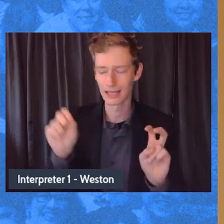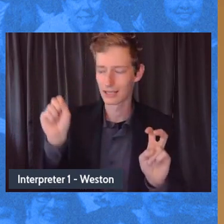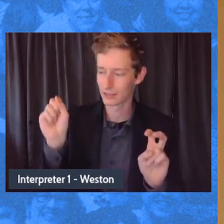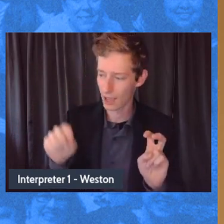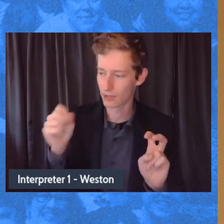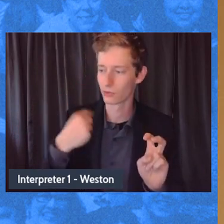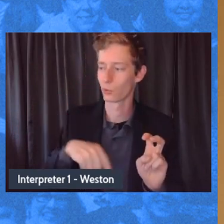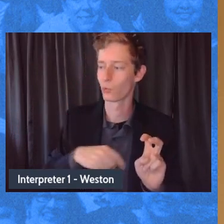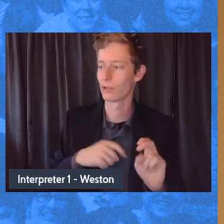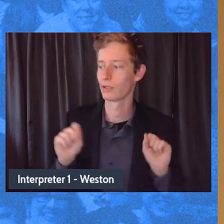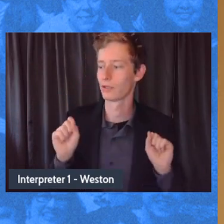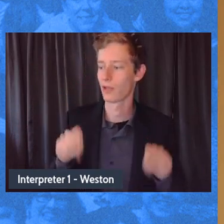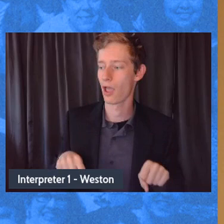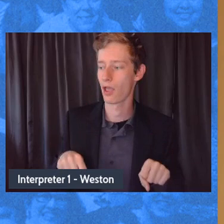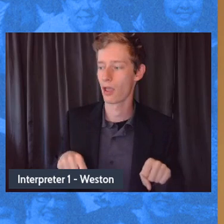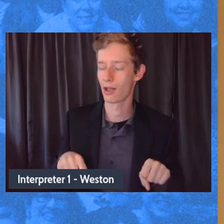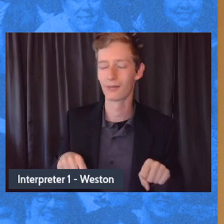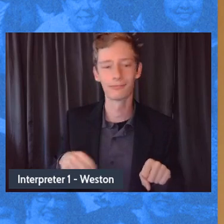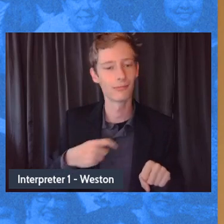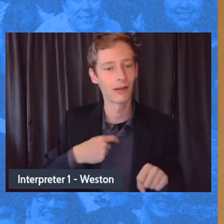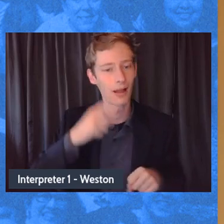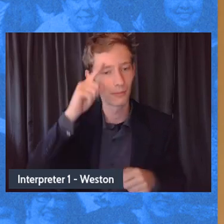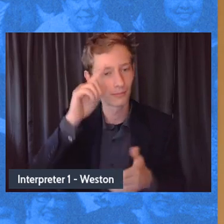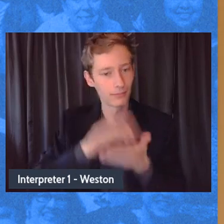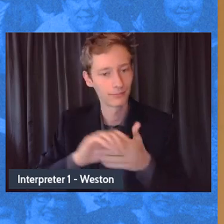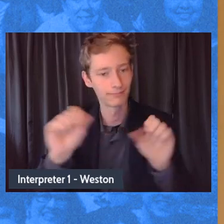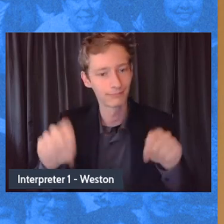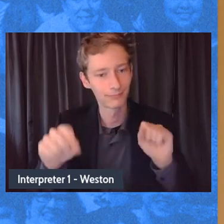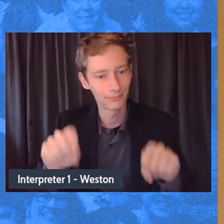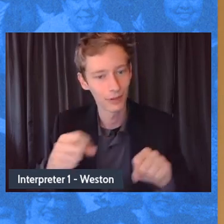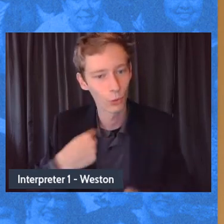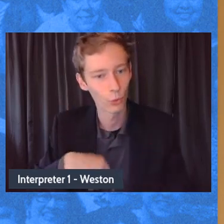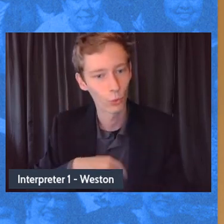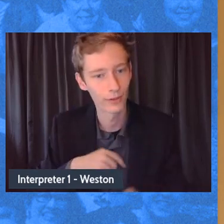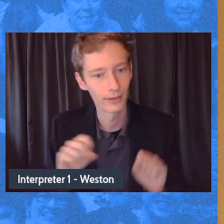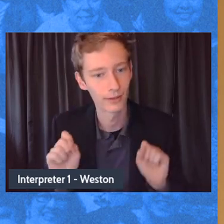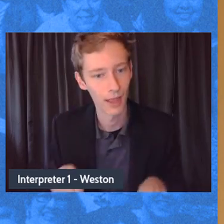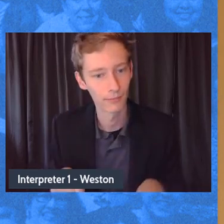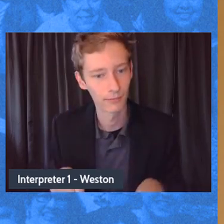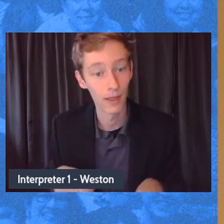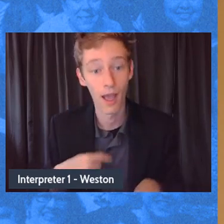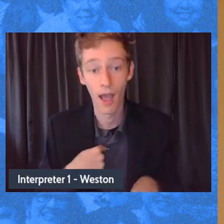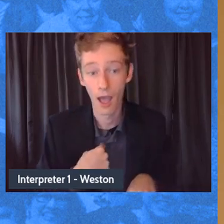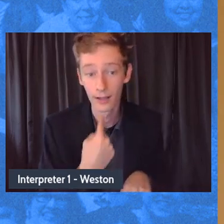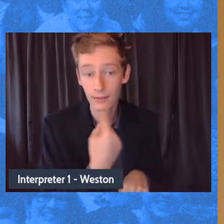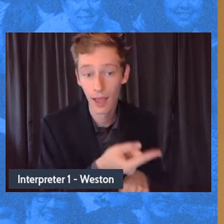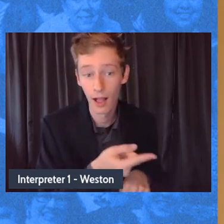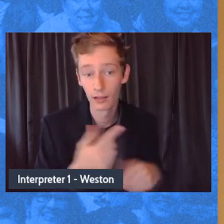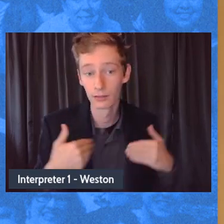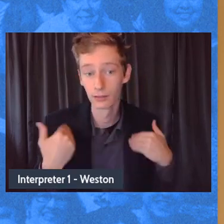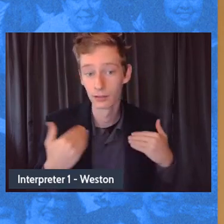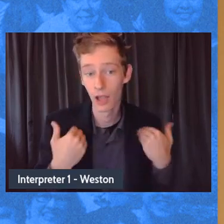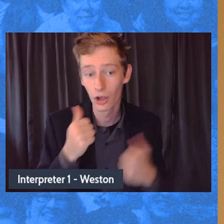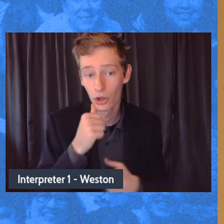We need to teach more young girls that yes, yes they can. And I don't have to tell you,